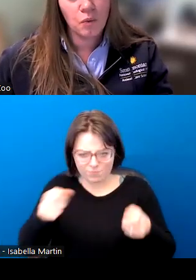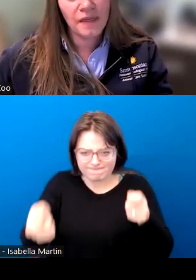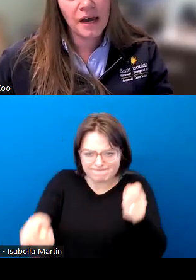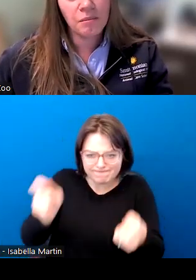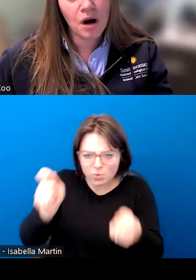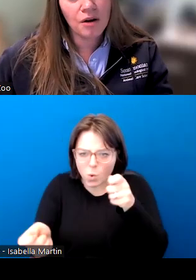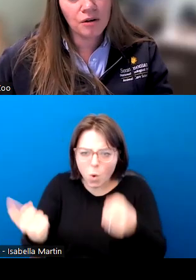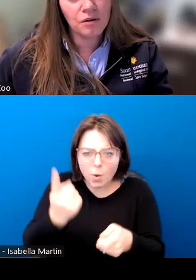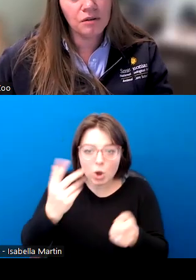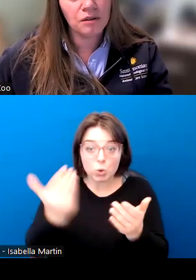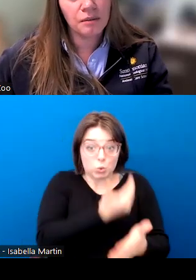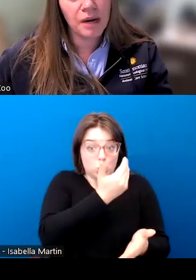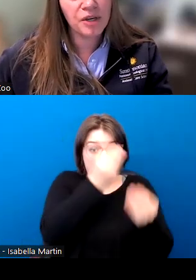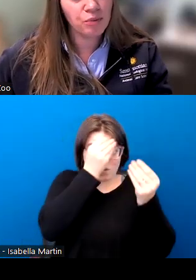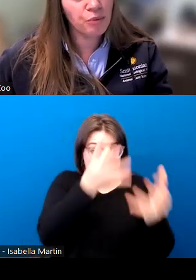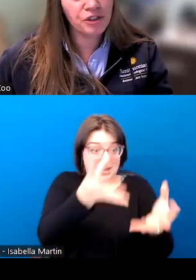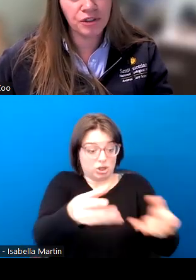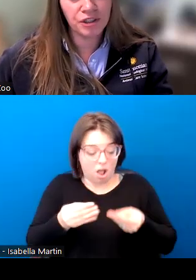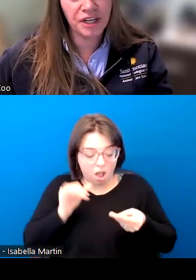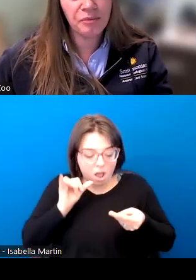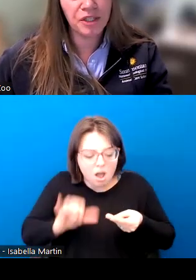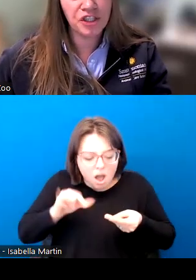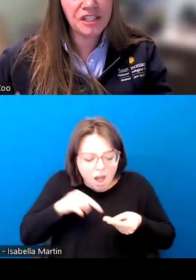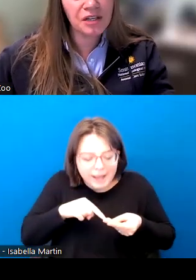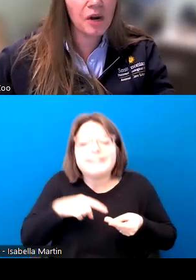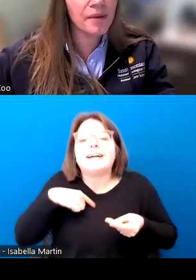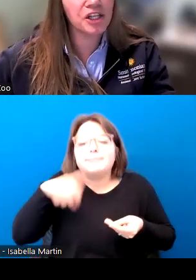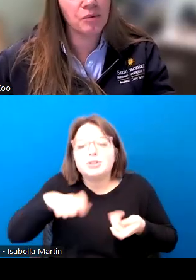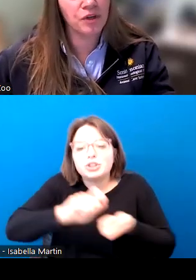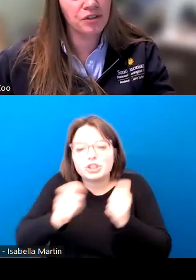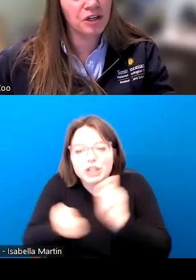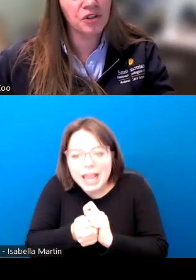when that model might be appropriate to a degree; but just doesn't quite match up when you start to